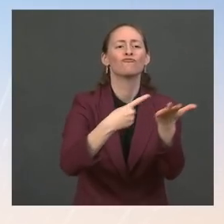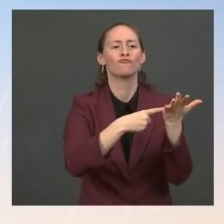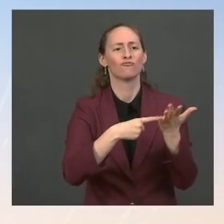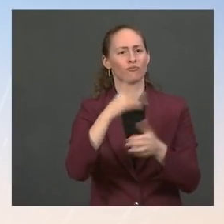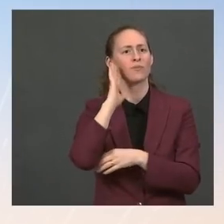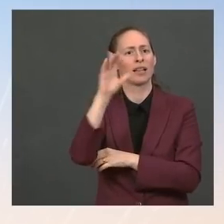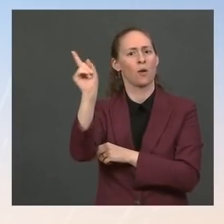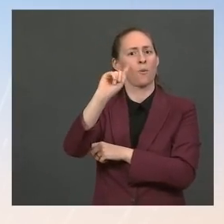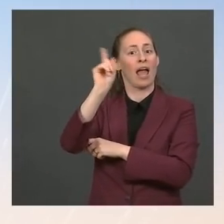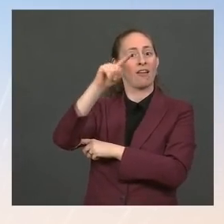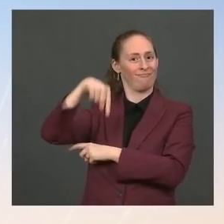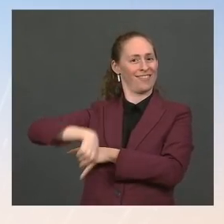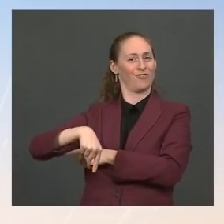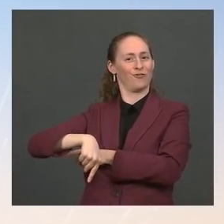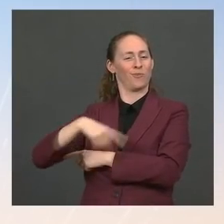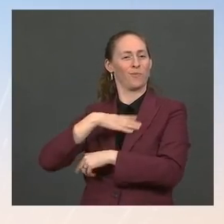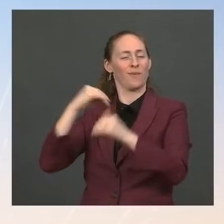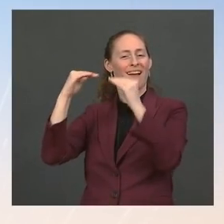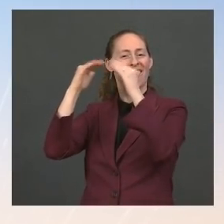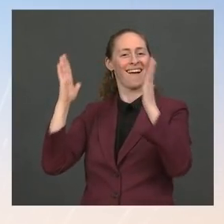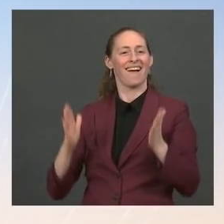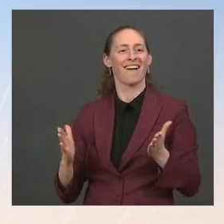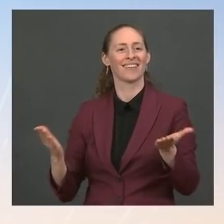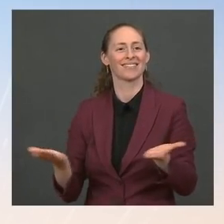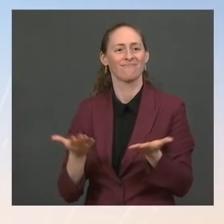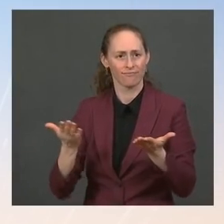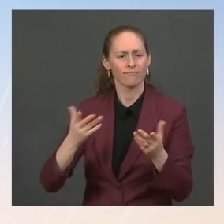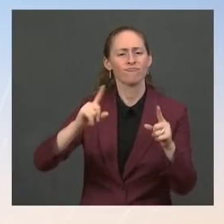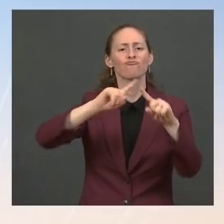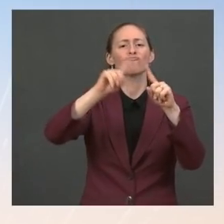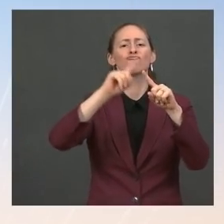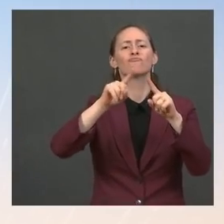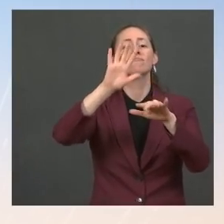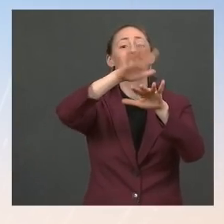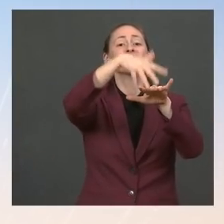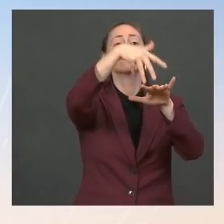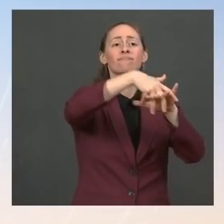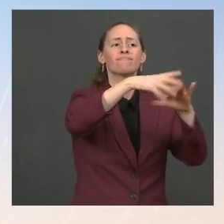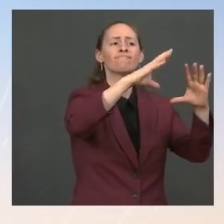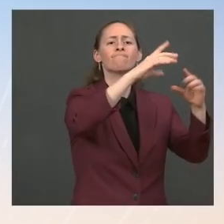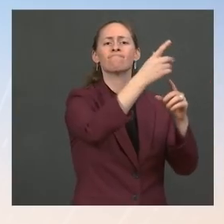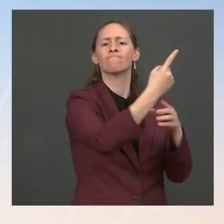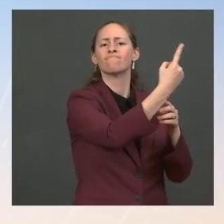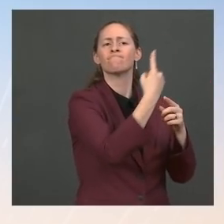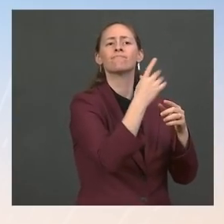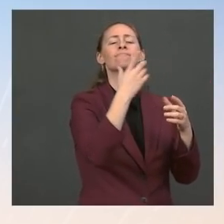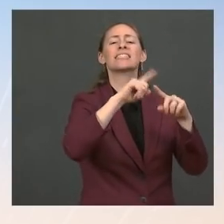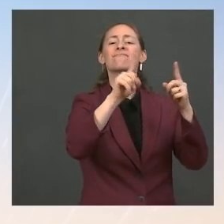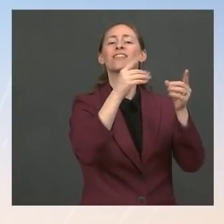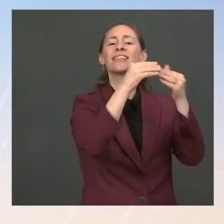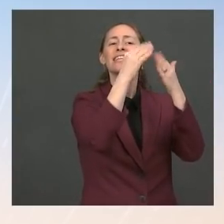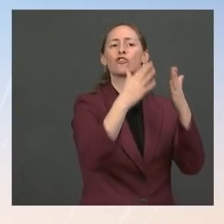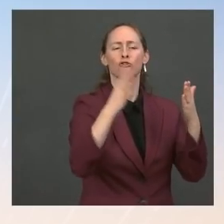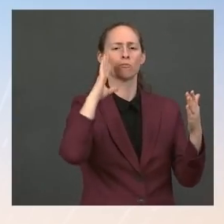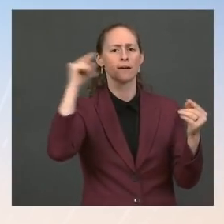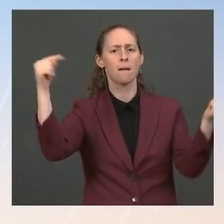to improve public safety and justice for Native Americans, and protect private lands, treaty rights,